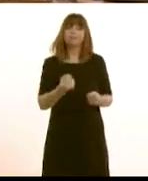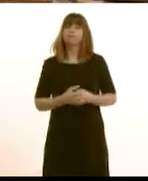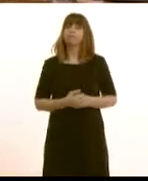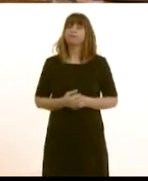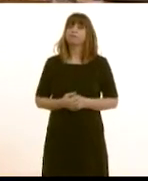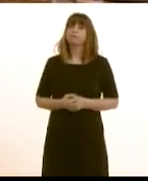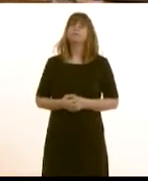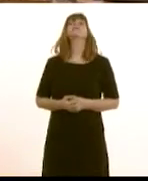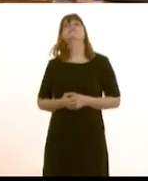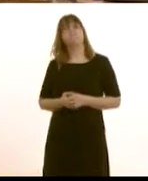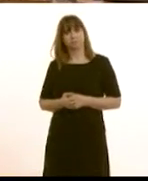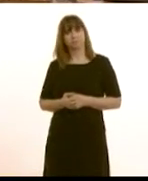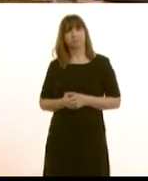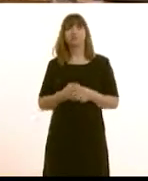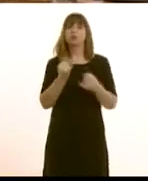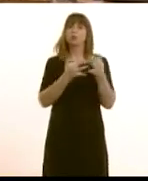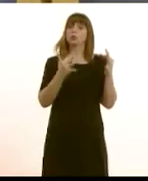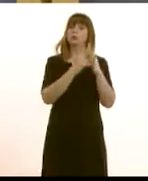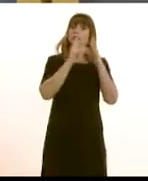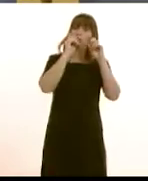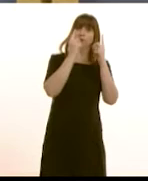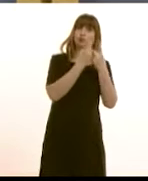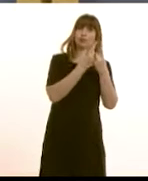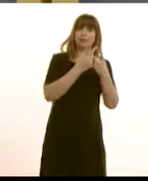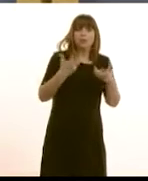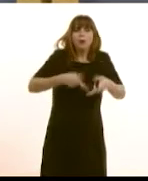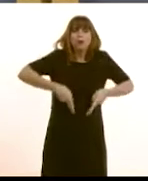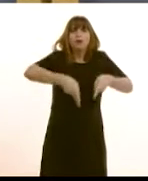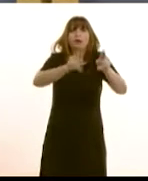for that response? The development by Swansea University on Fabian Way, and the University